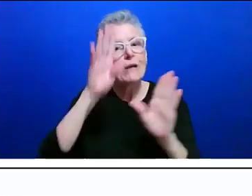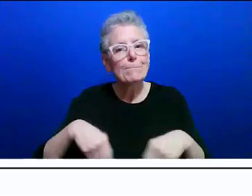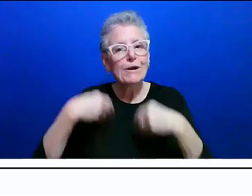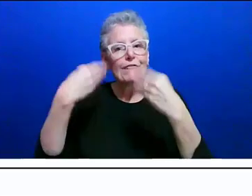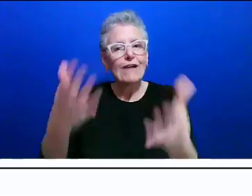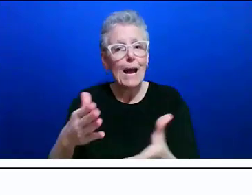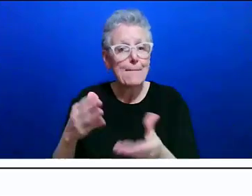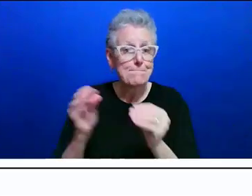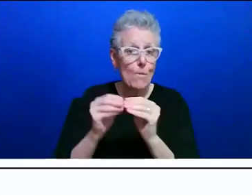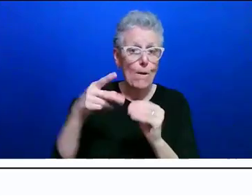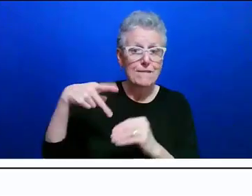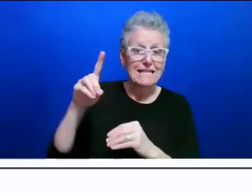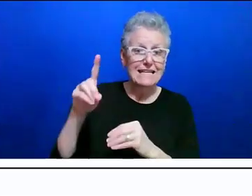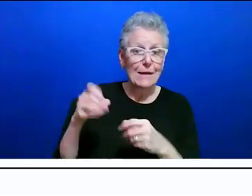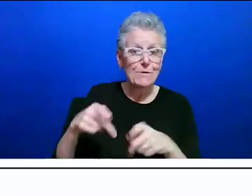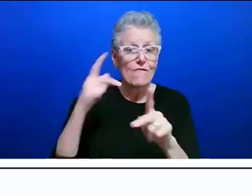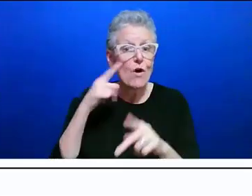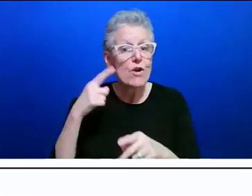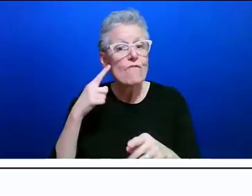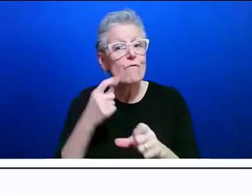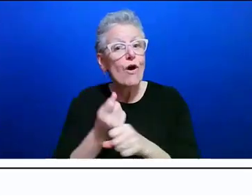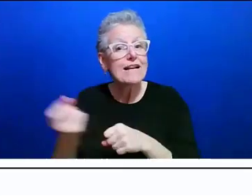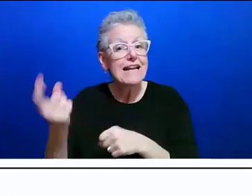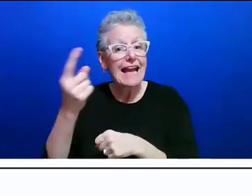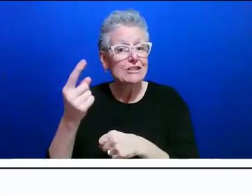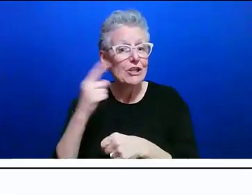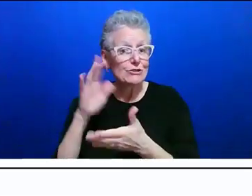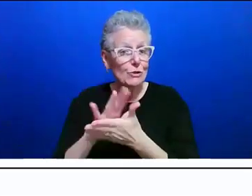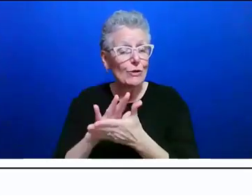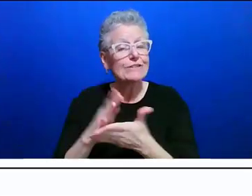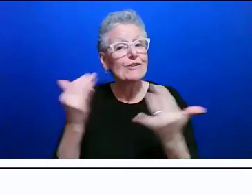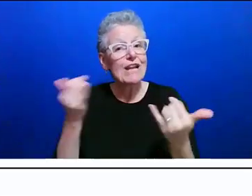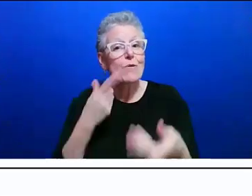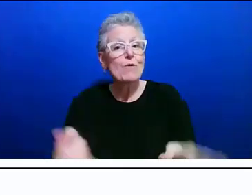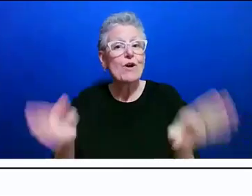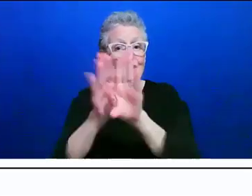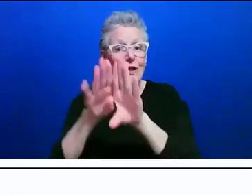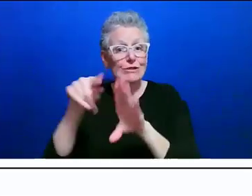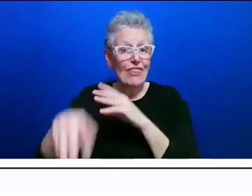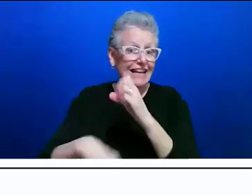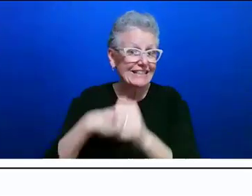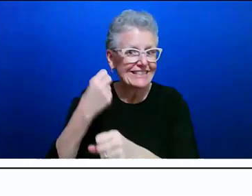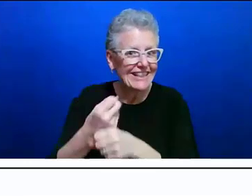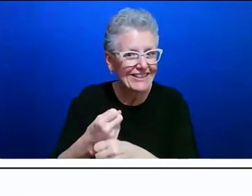for next school year. So with that we'll close out this year's LIVE with LIO series.